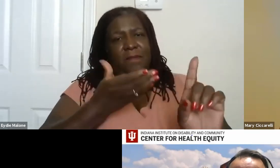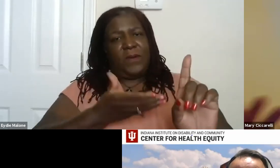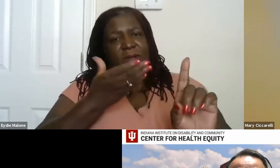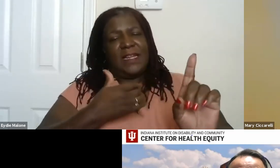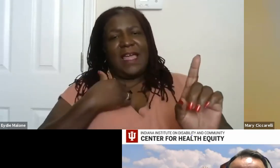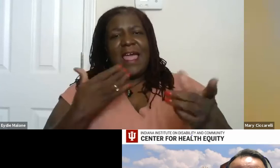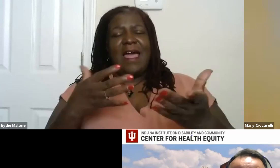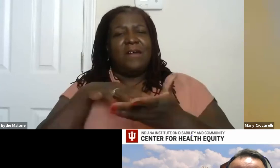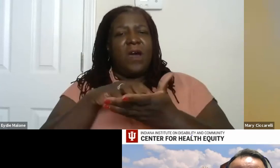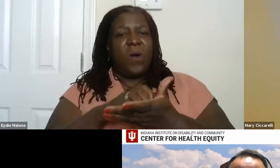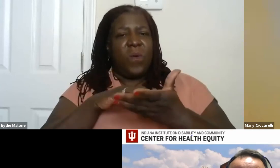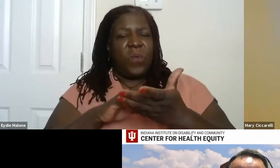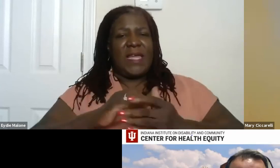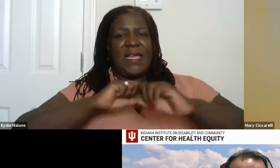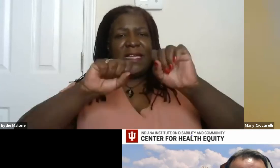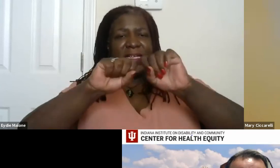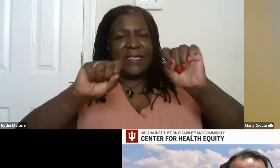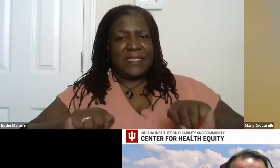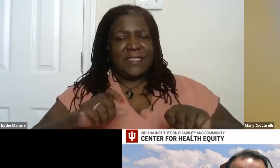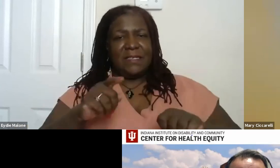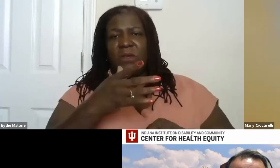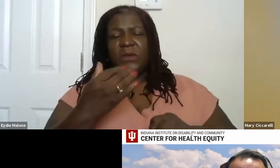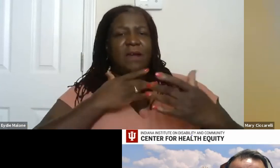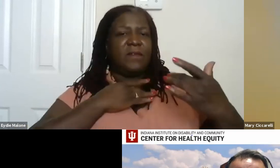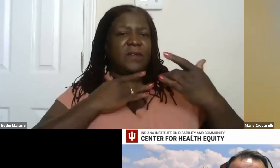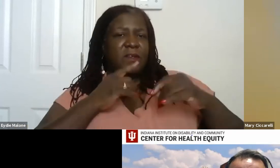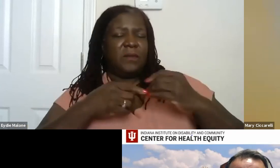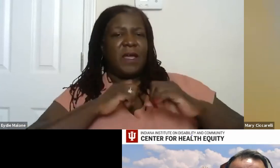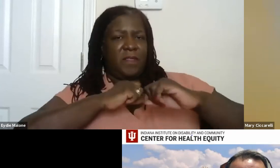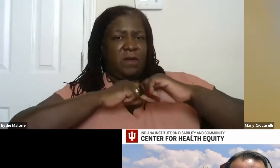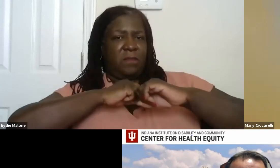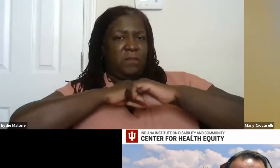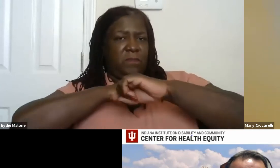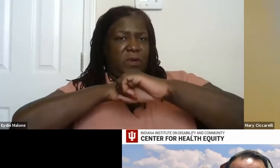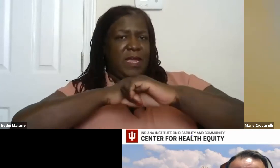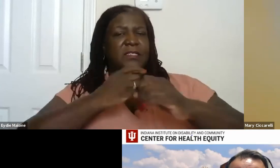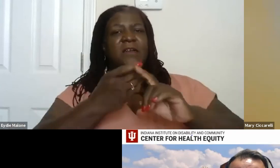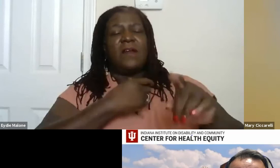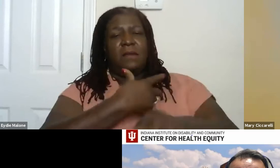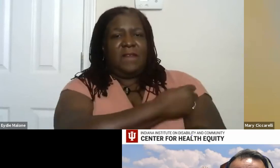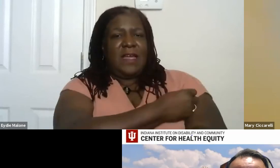you have concerns about their protectivity from the vaccination, but that's the best we